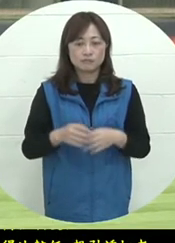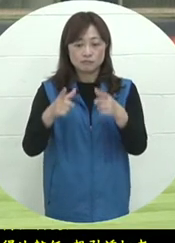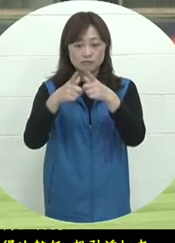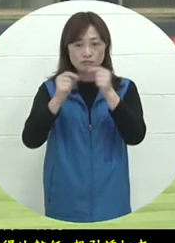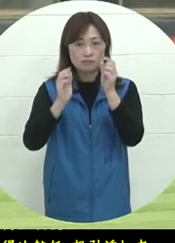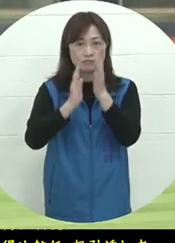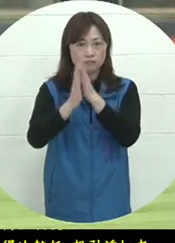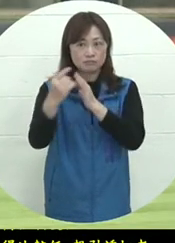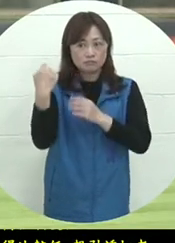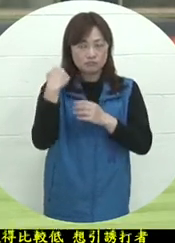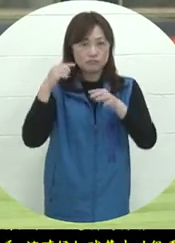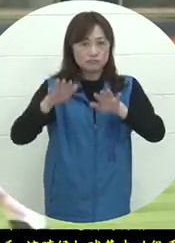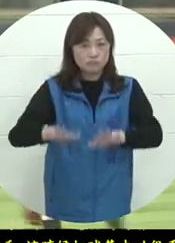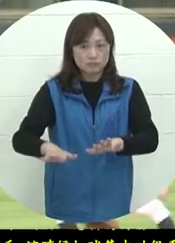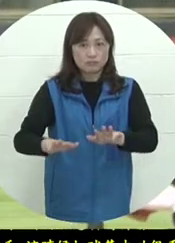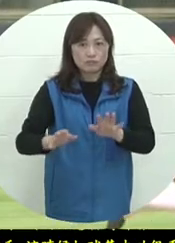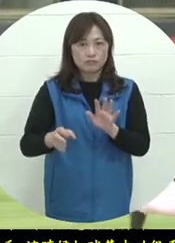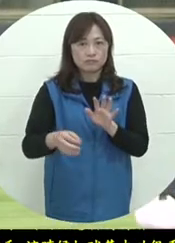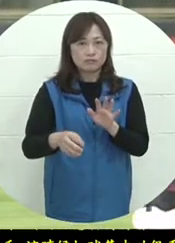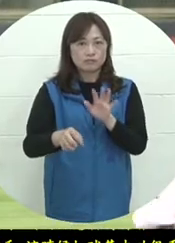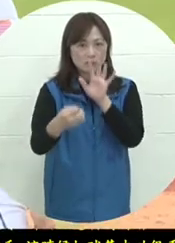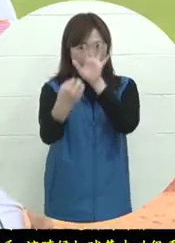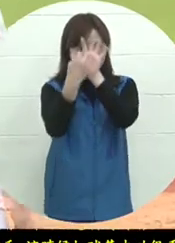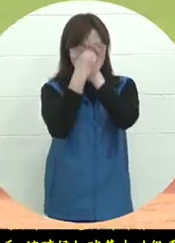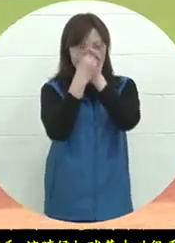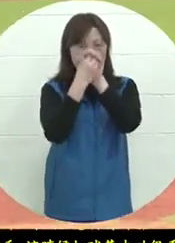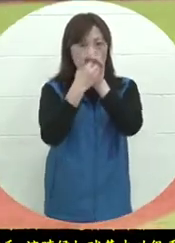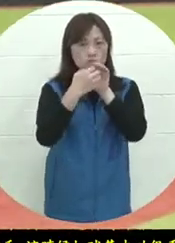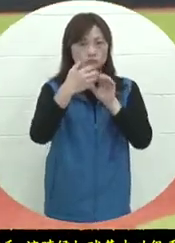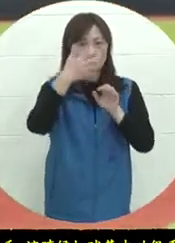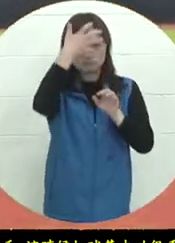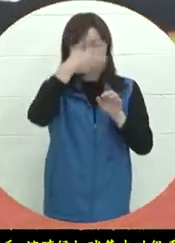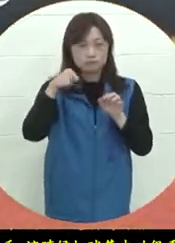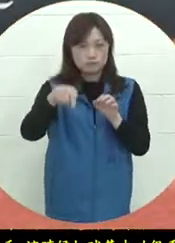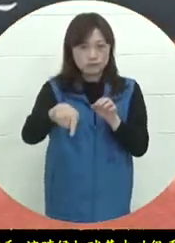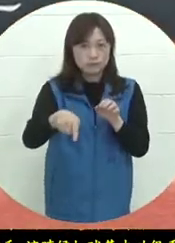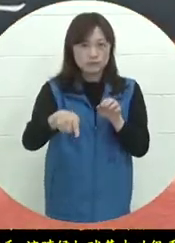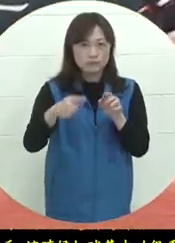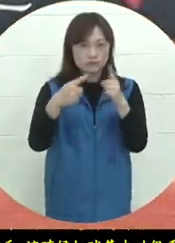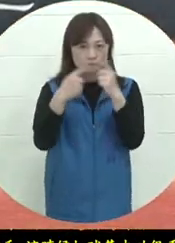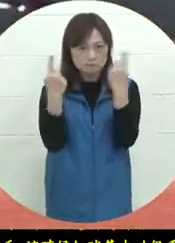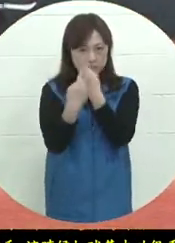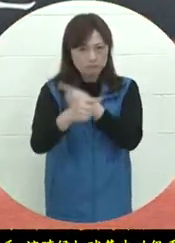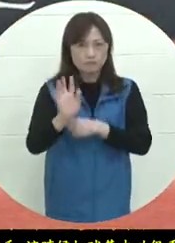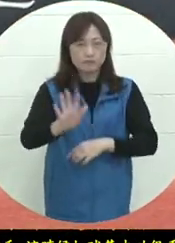directly changed the personnel schedule at the catcher . At this time, he turned around and suddenly went to second base. Make a signature.